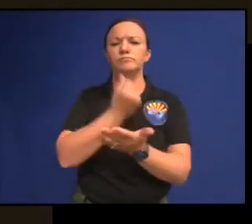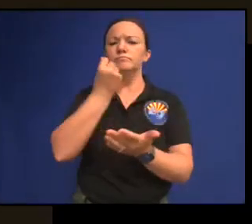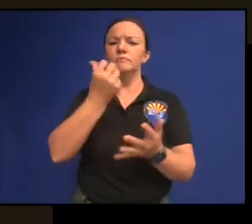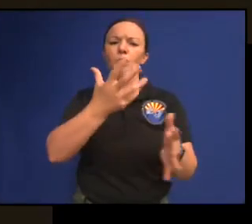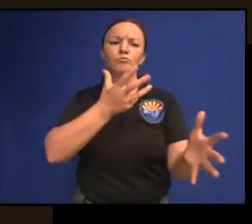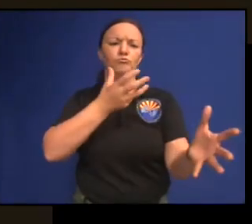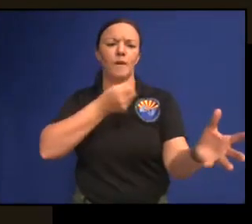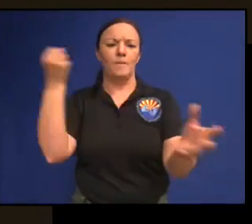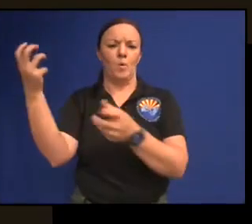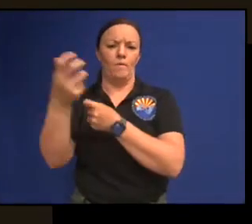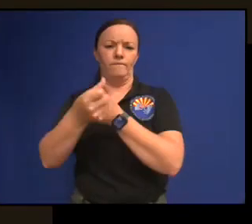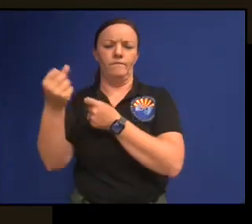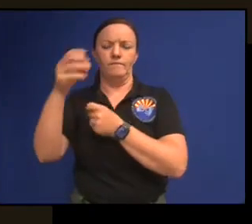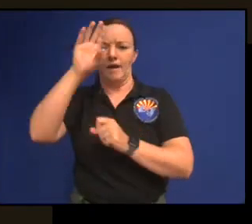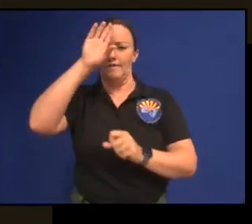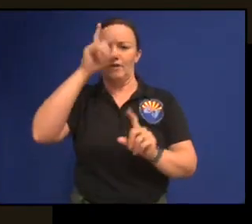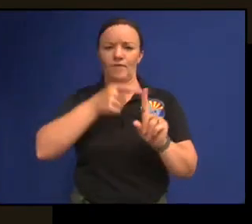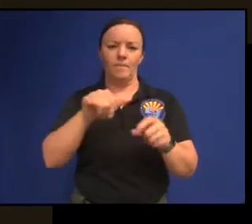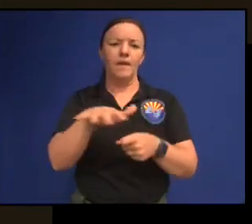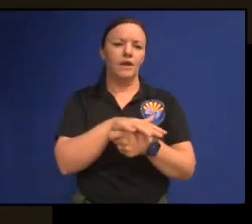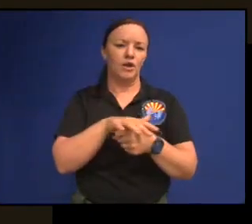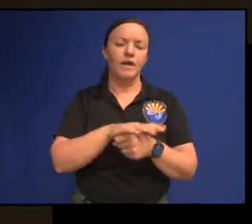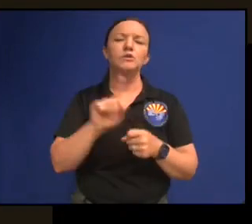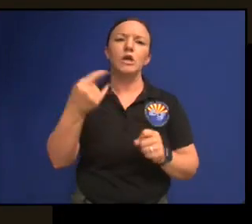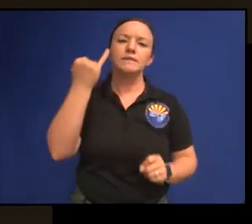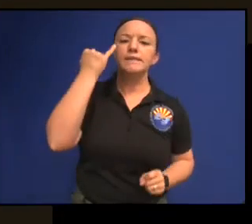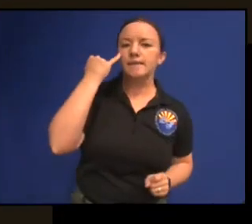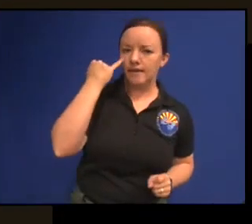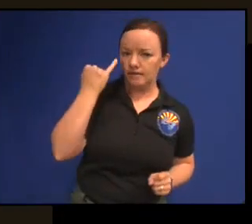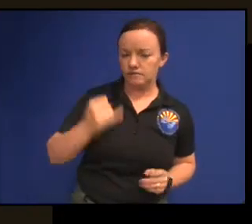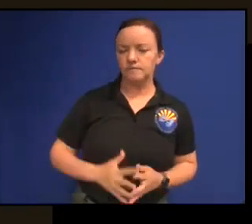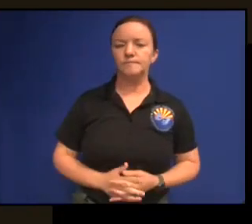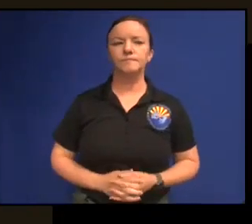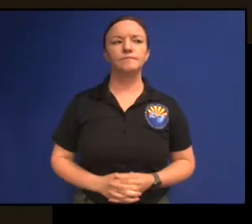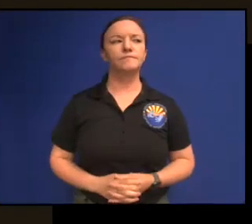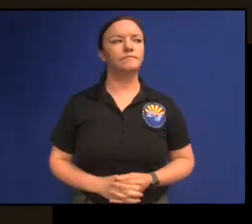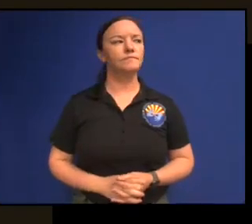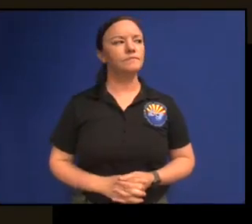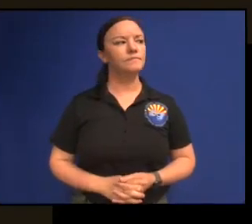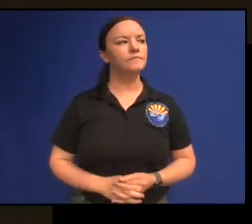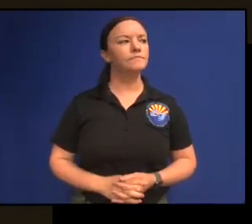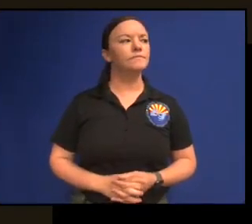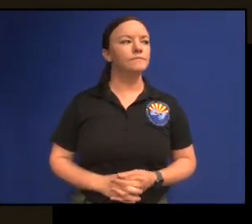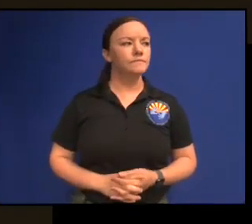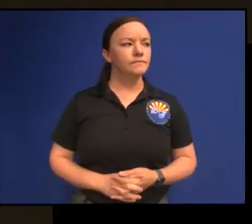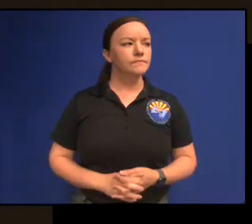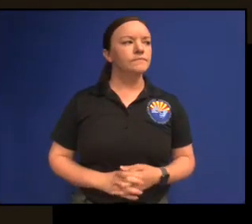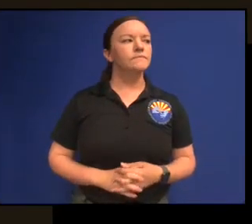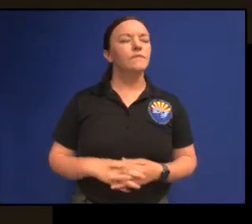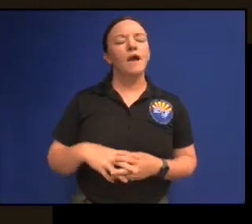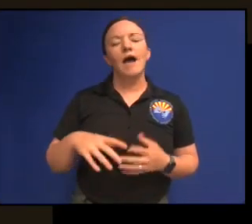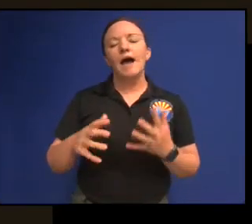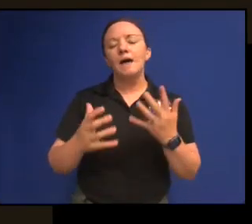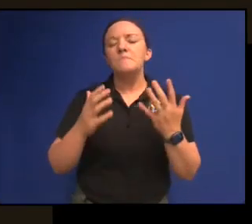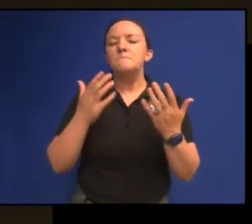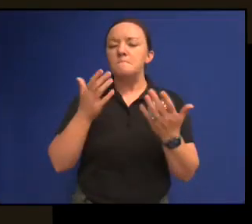MOVING ON, HERE ARE OUR WEATHER MAPs. EVEN THOUGH WE ARE BASICALLY DONE WITH TODAY, I WANT TO LEAVE IT HERE SO WE COMPARE TO TOMORROW.